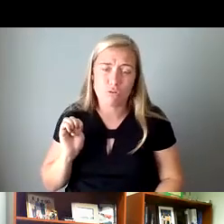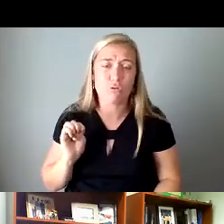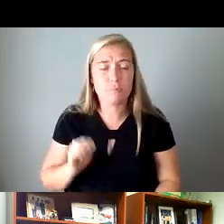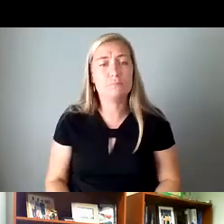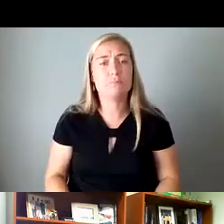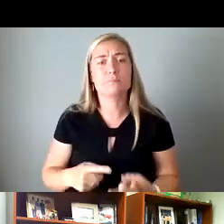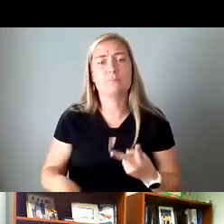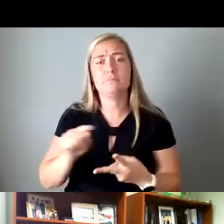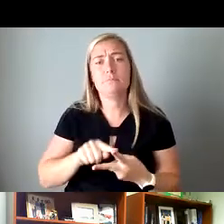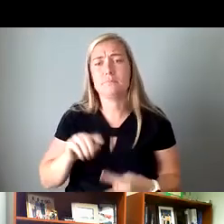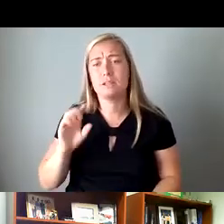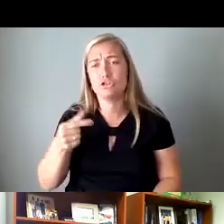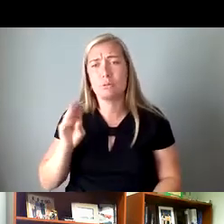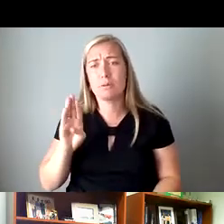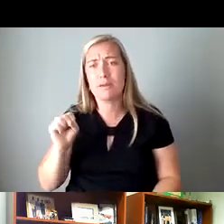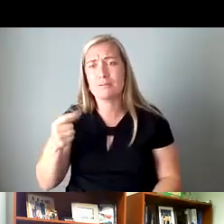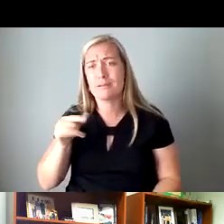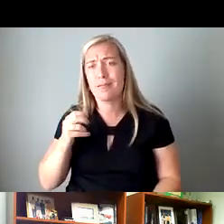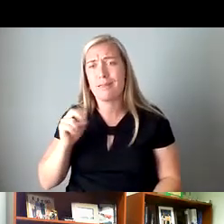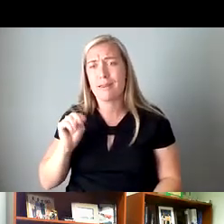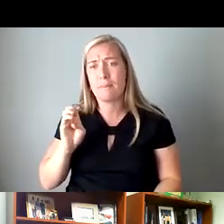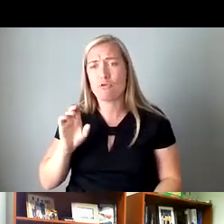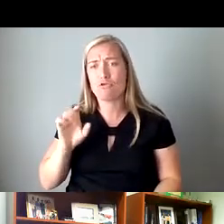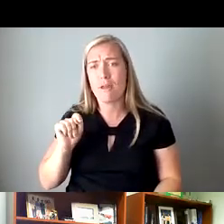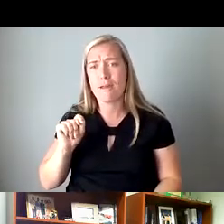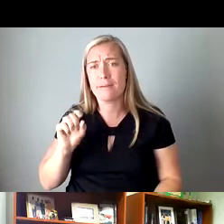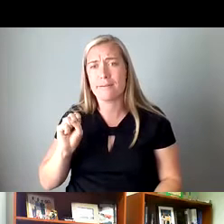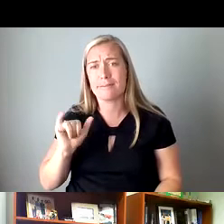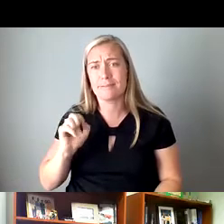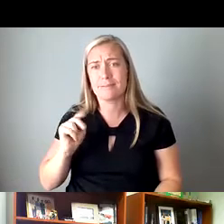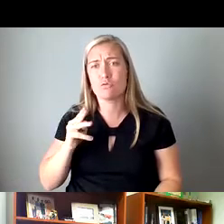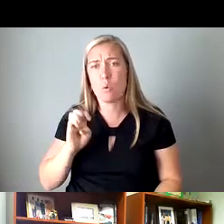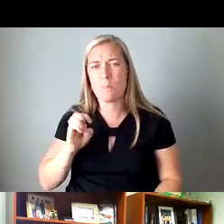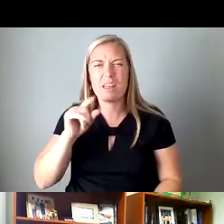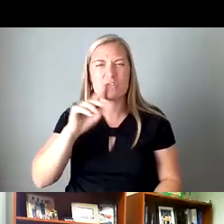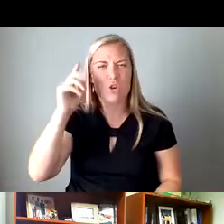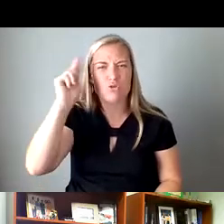Guillain-Barré syndrome, which is a neurological syndrome. That we actually see most frequently with people